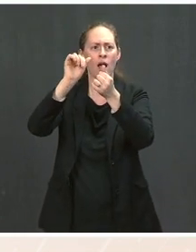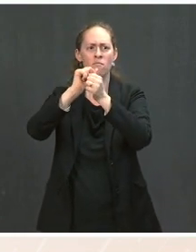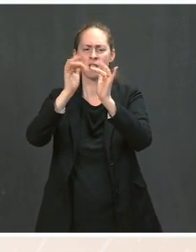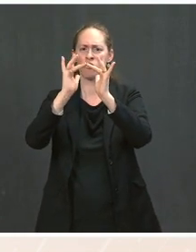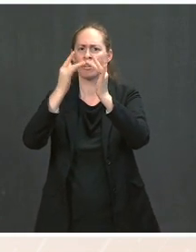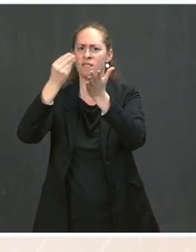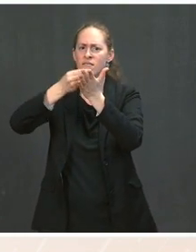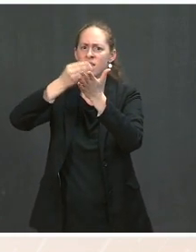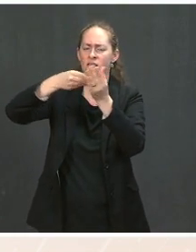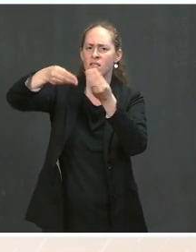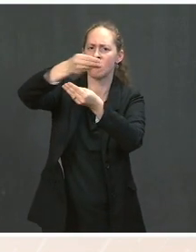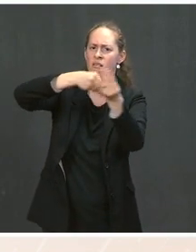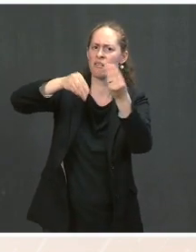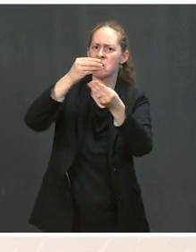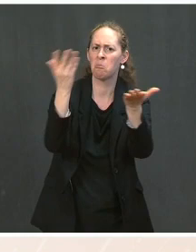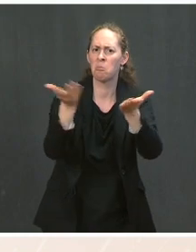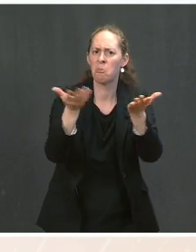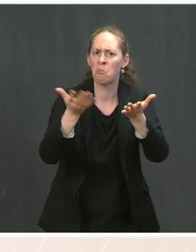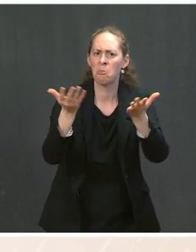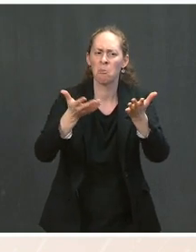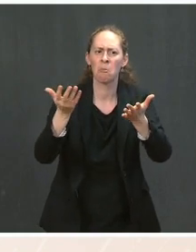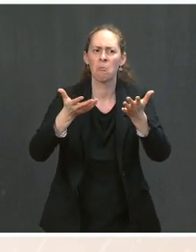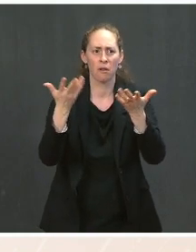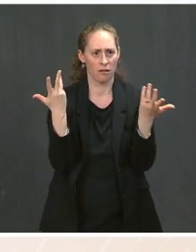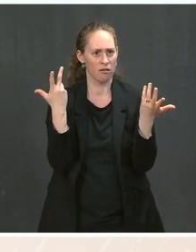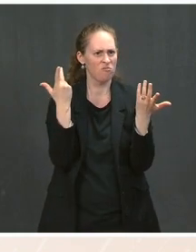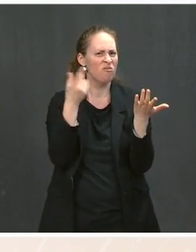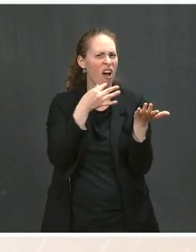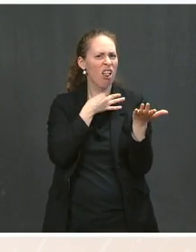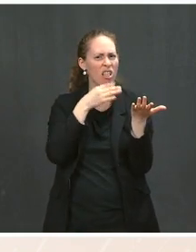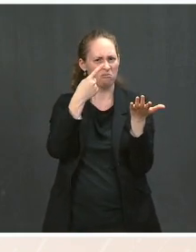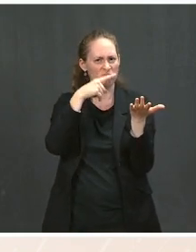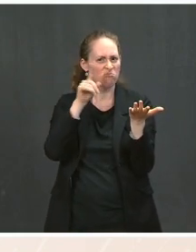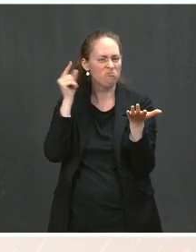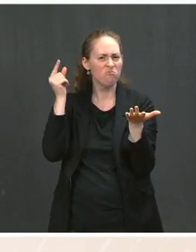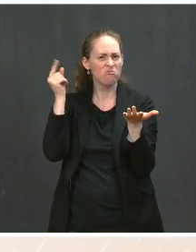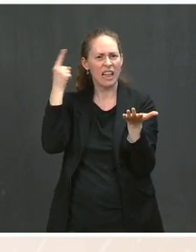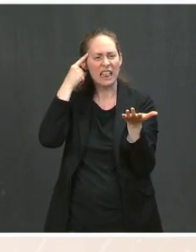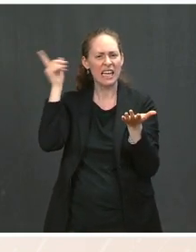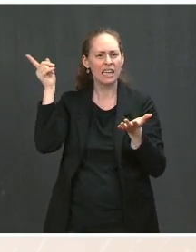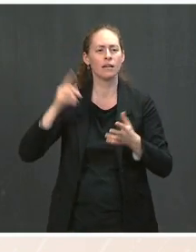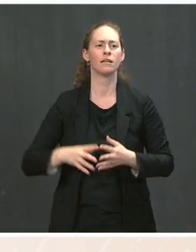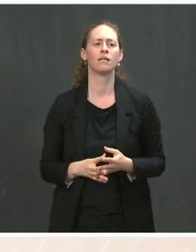What is the President's thinking on it? Ms. Psaki: I would suggest that Secretary Yellen --